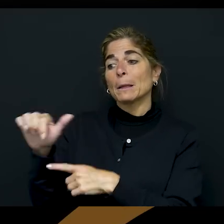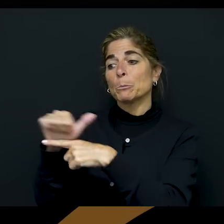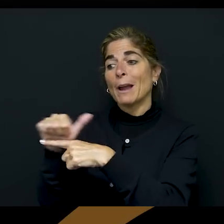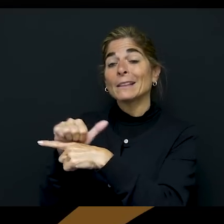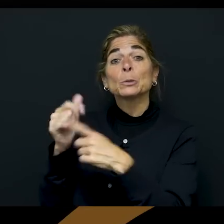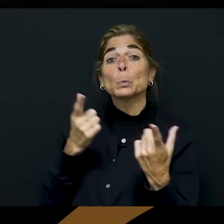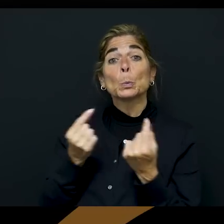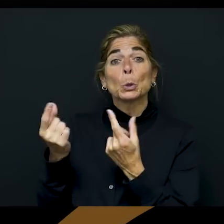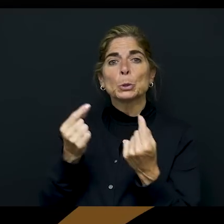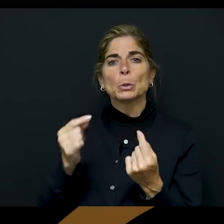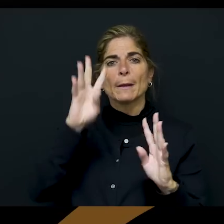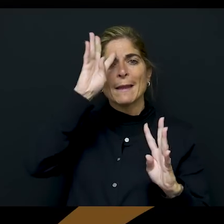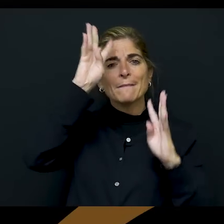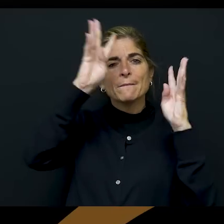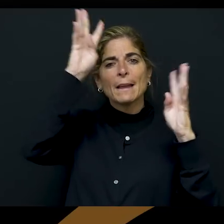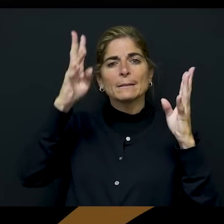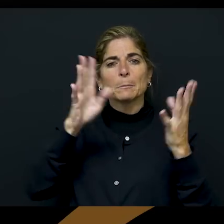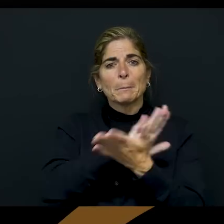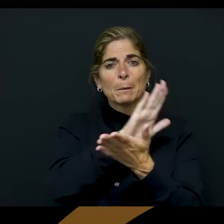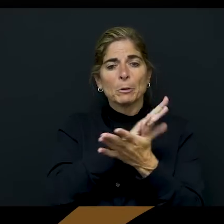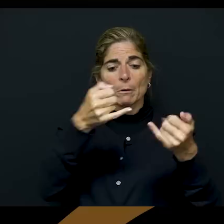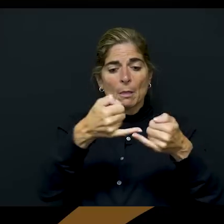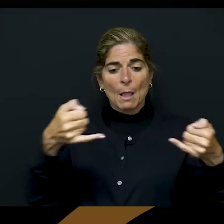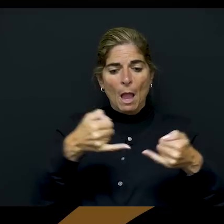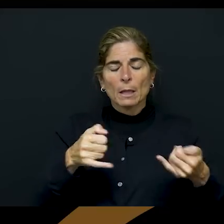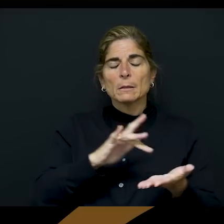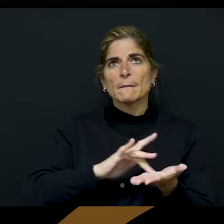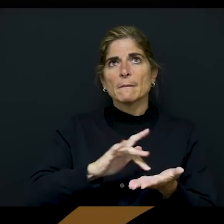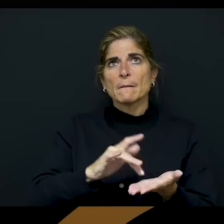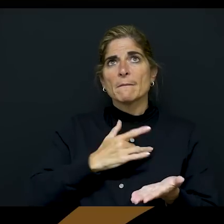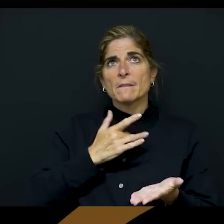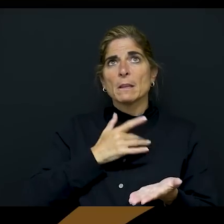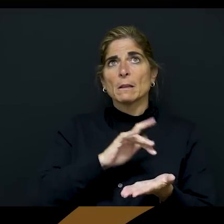Instead of practicing spelling I would focus on inventing lines on paper